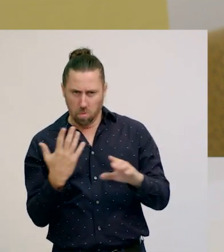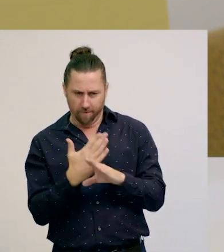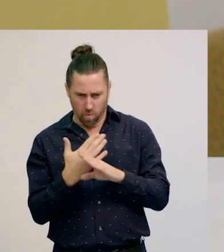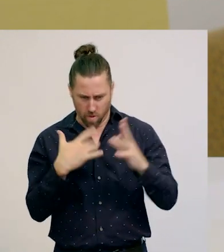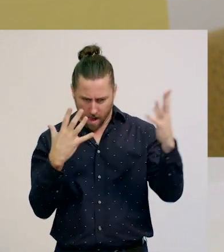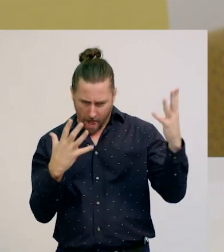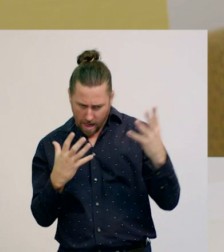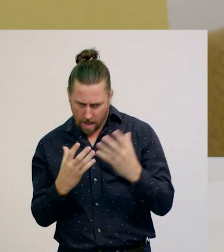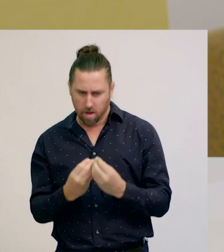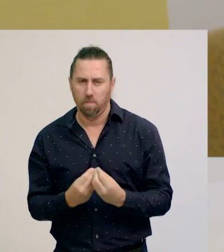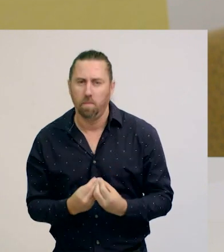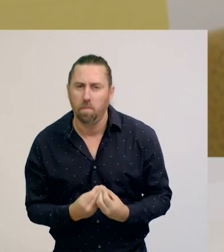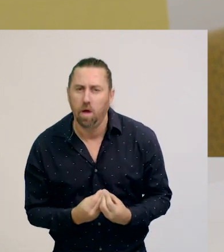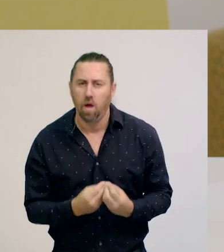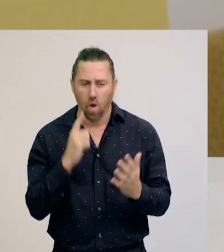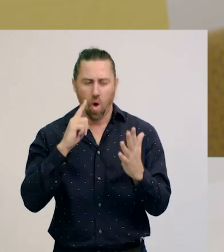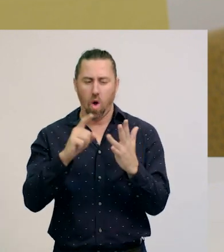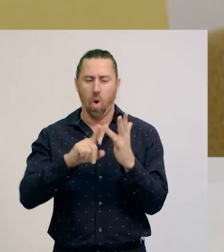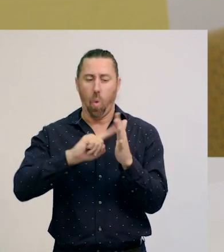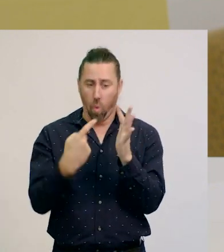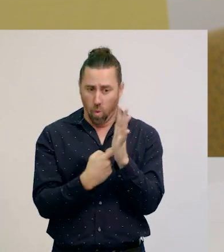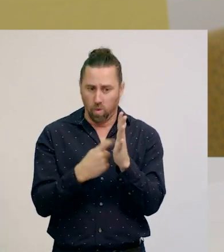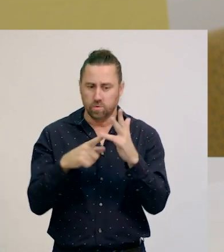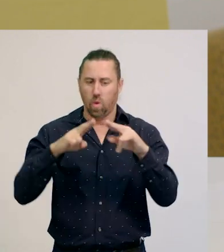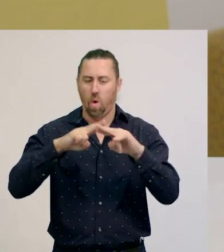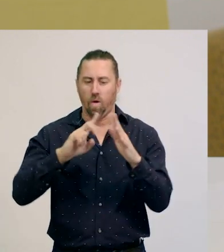This follows the order of operations, in mathematics.